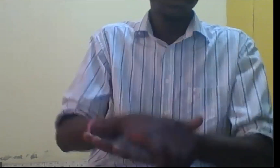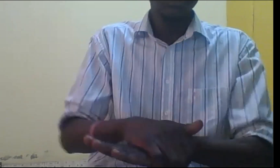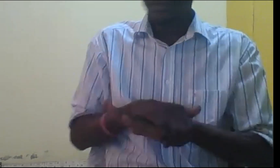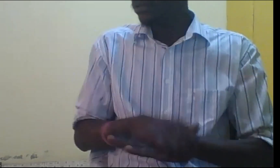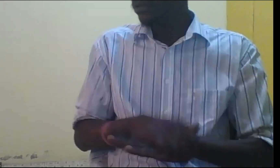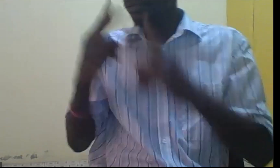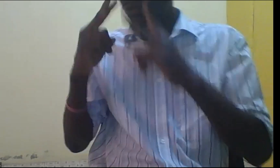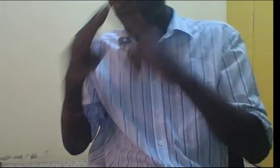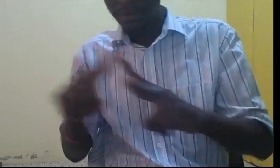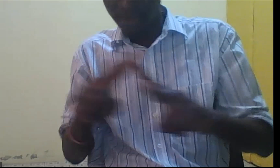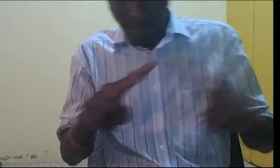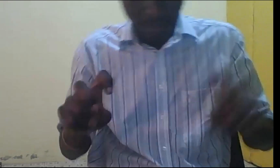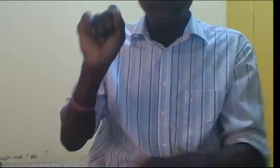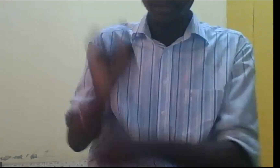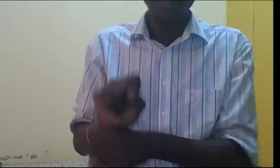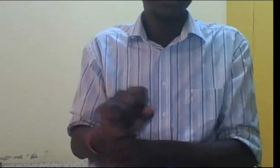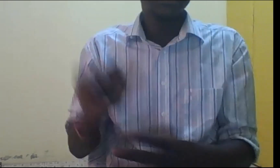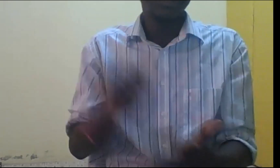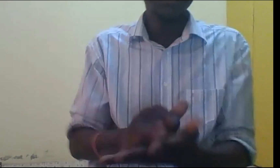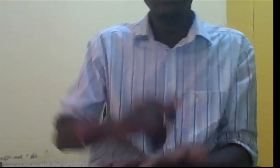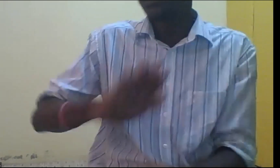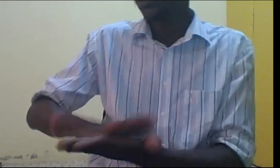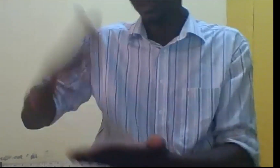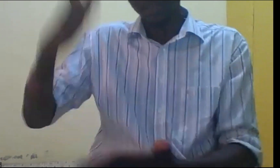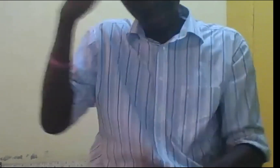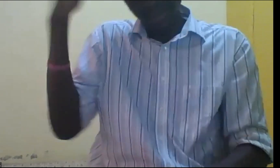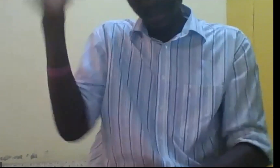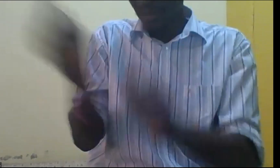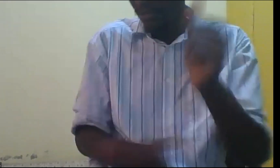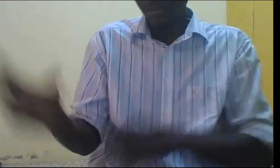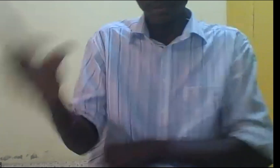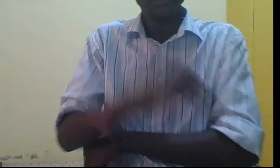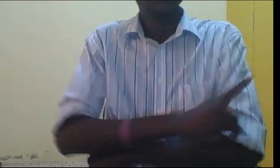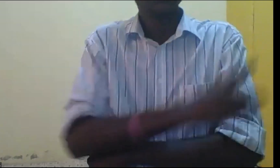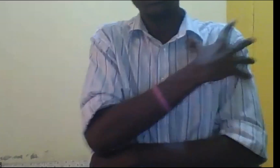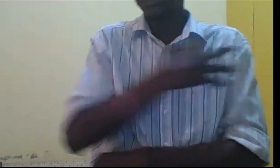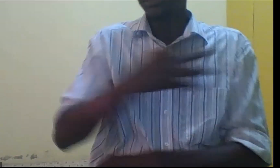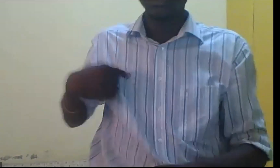Technical seats, walked to lots. So that's the most step we'll learn every day, and we have to move forward every day. Thank you very much.